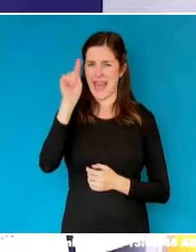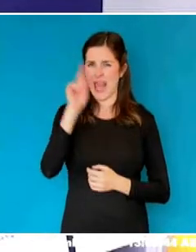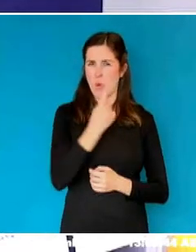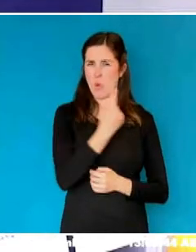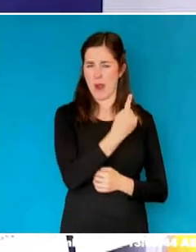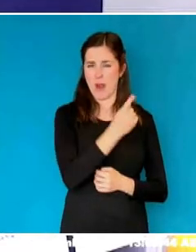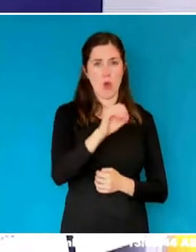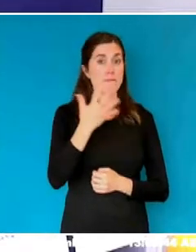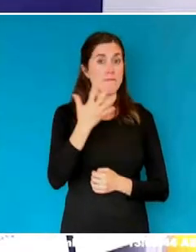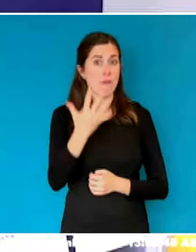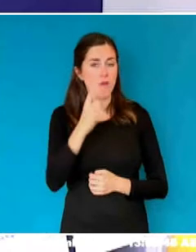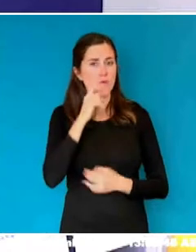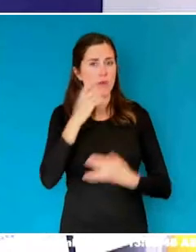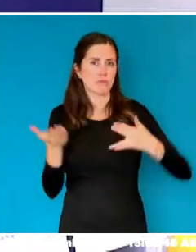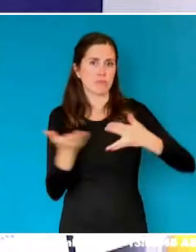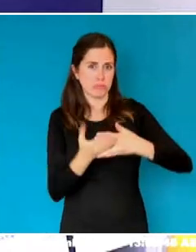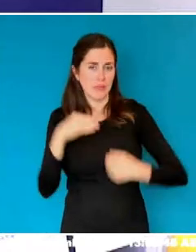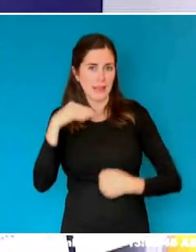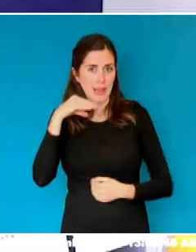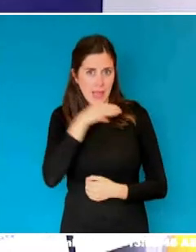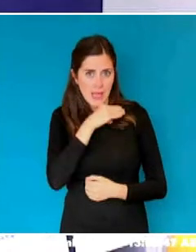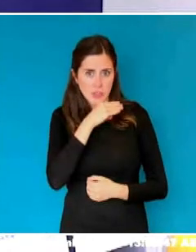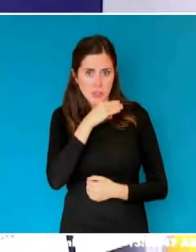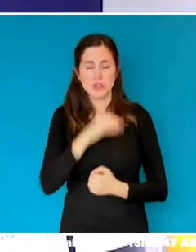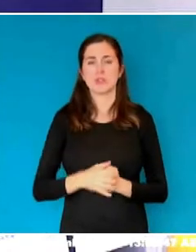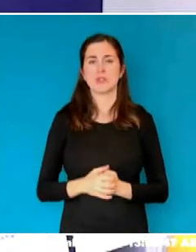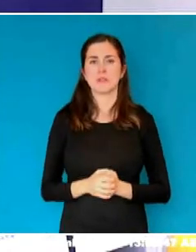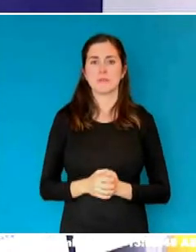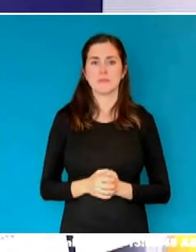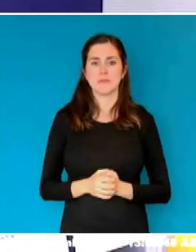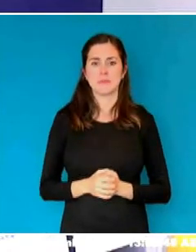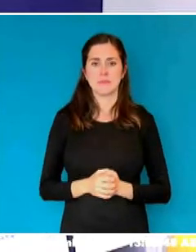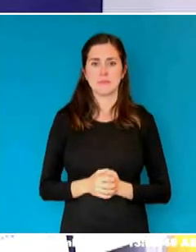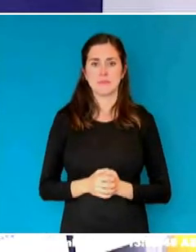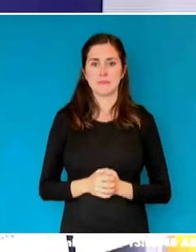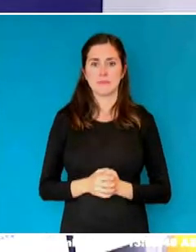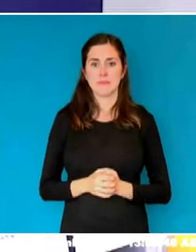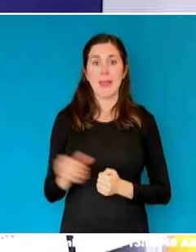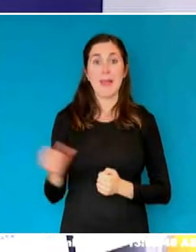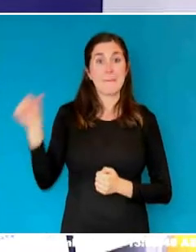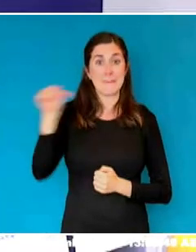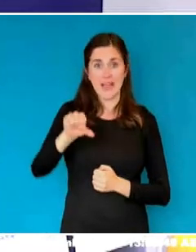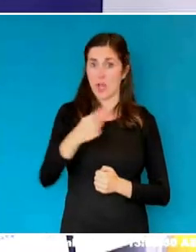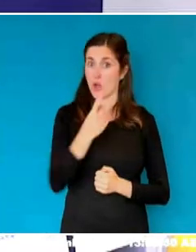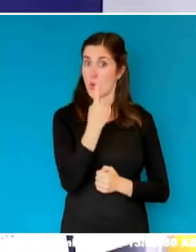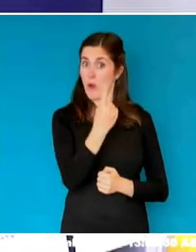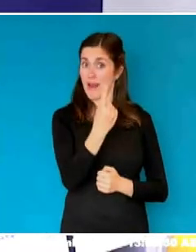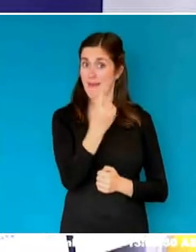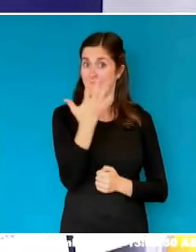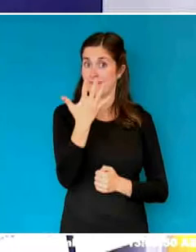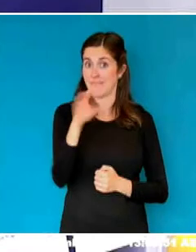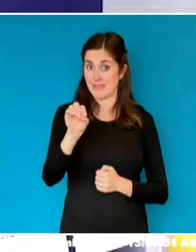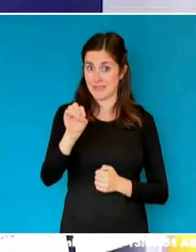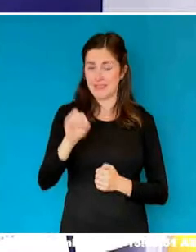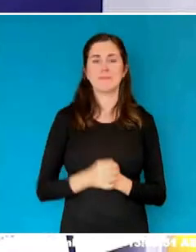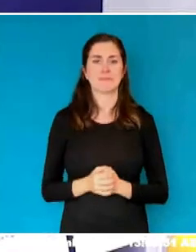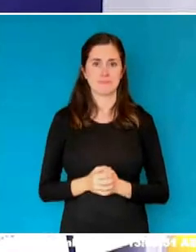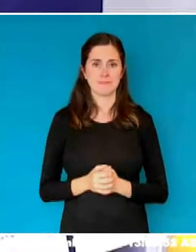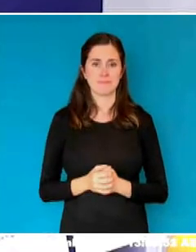We will resume at 1.50. The Royal Commission is adjourned.